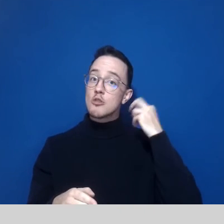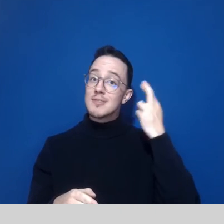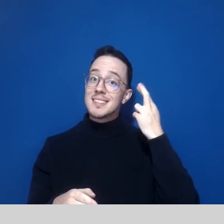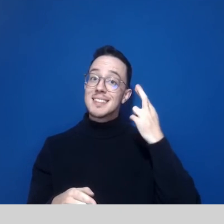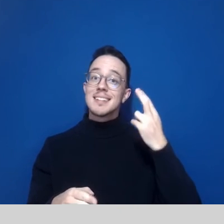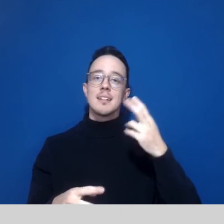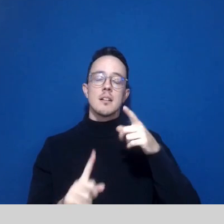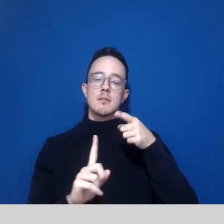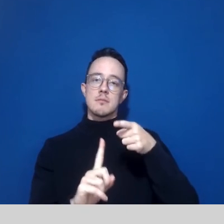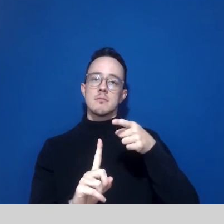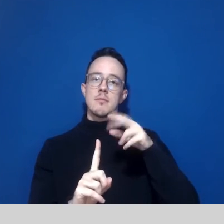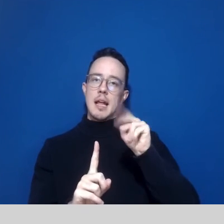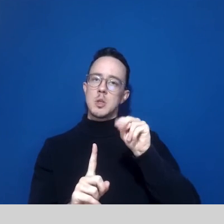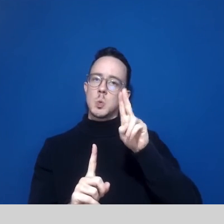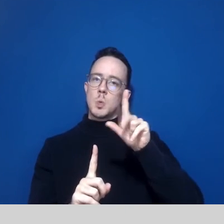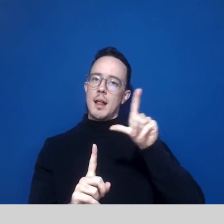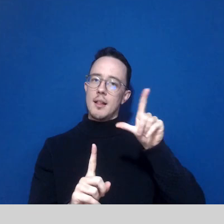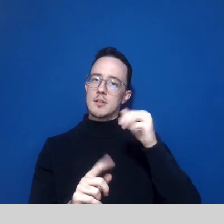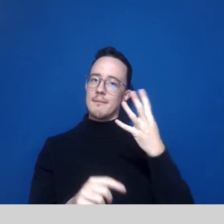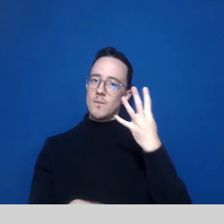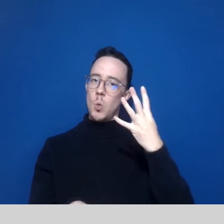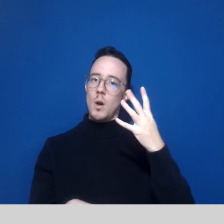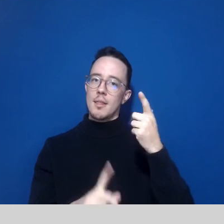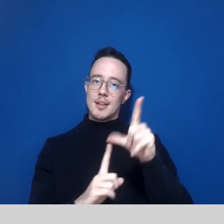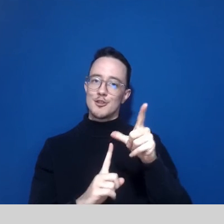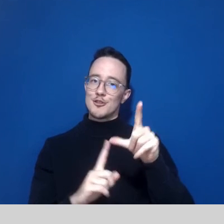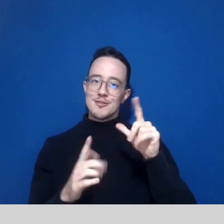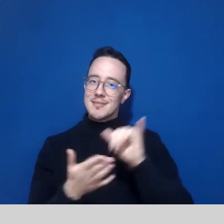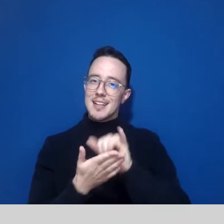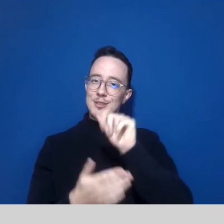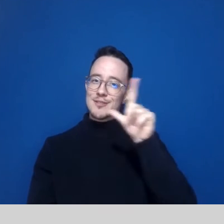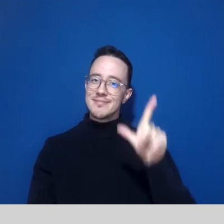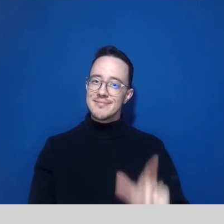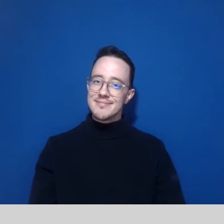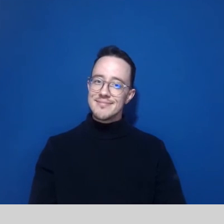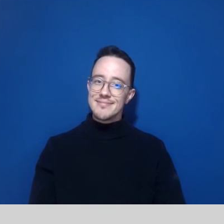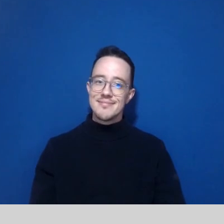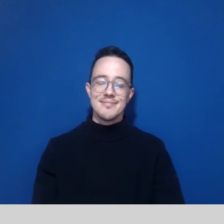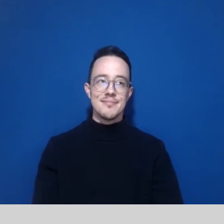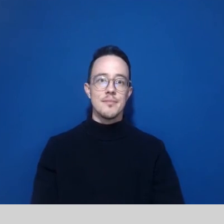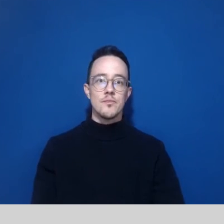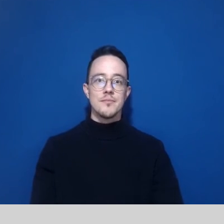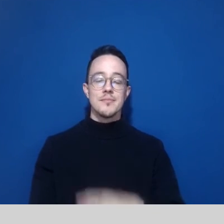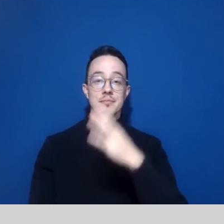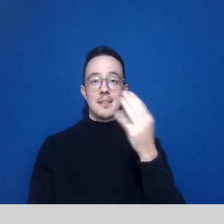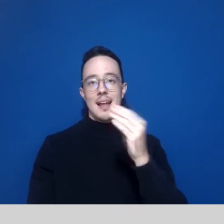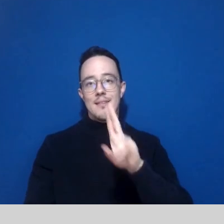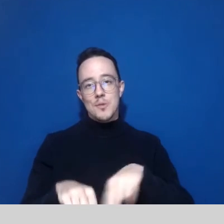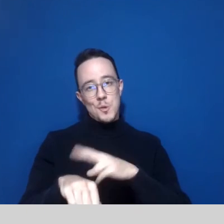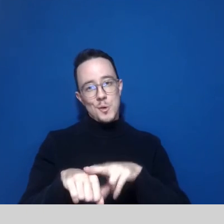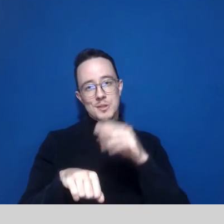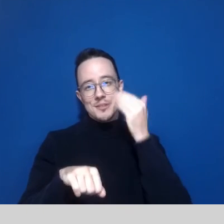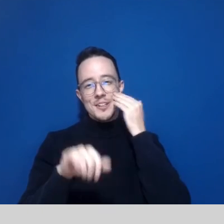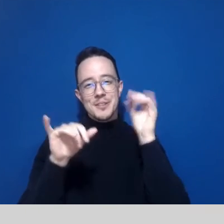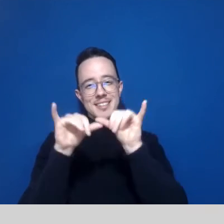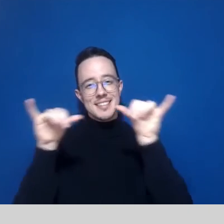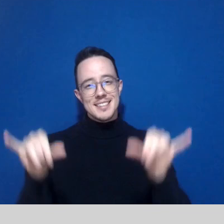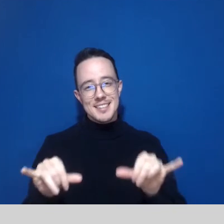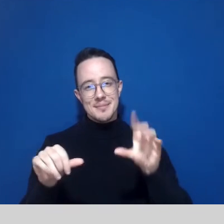because N U L L are just four letters. And we know the system of databases,